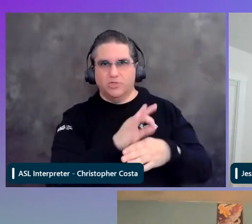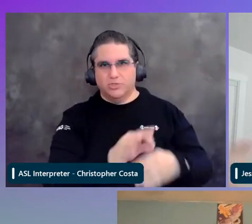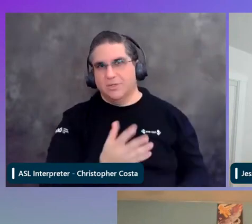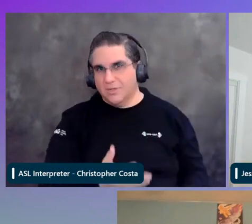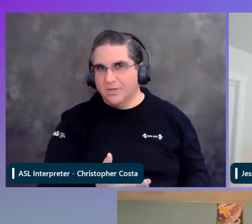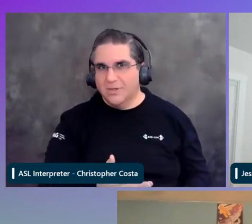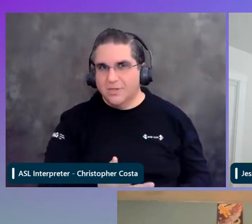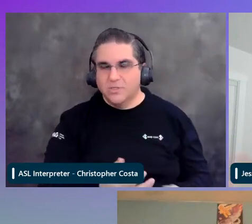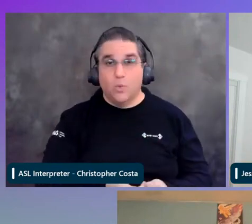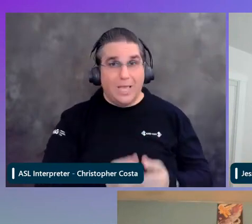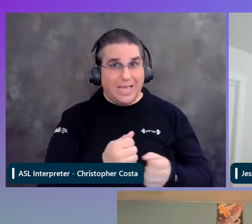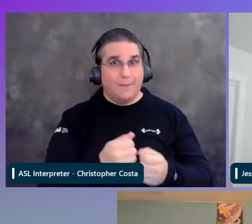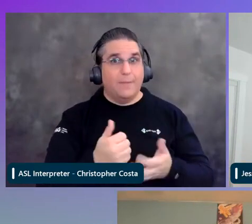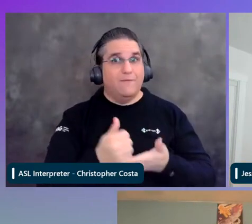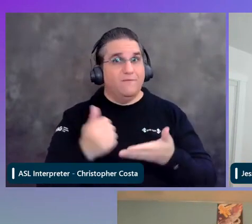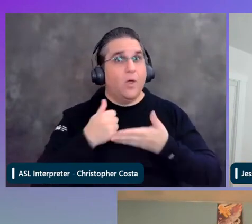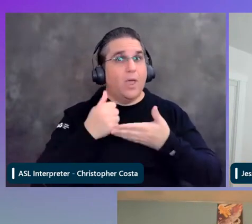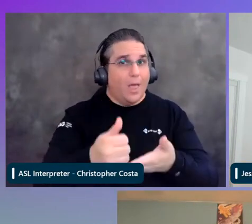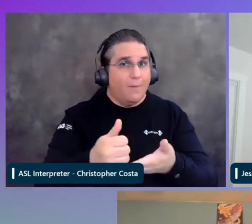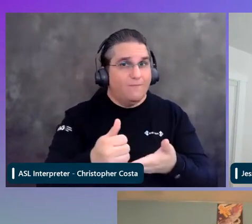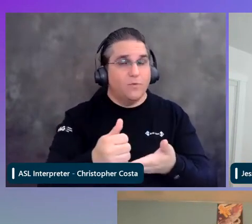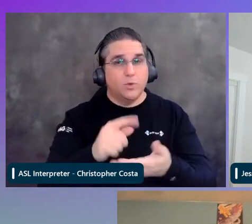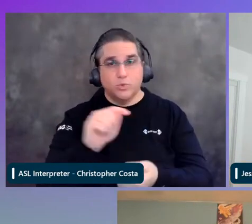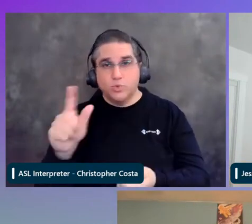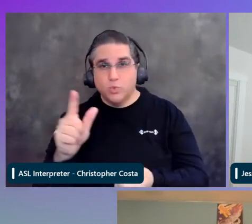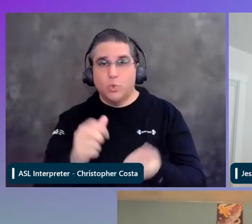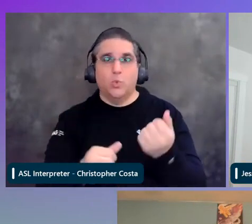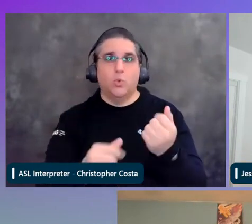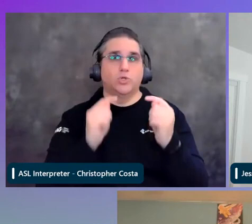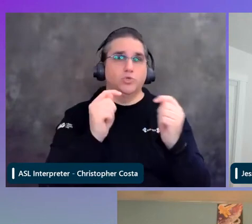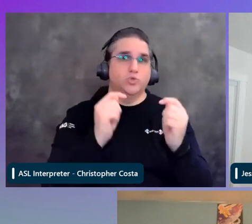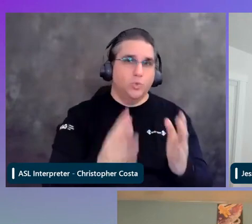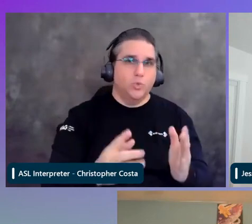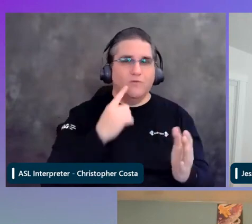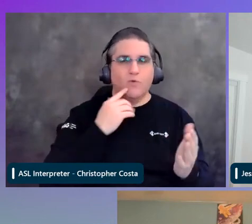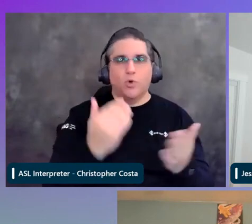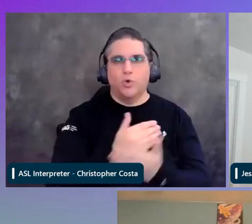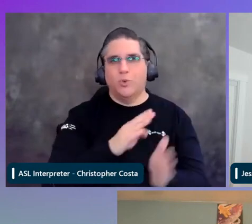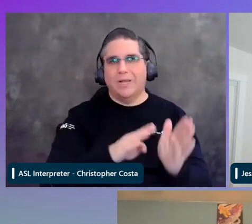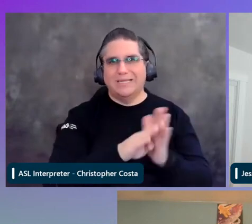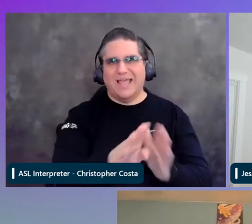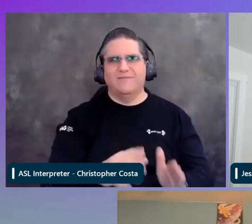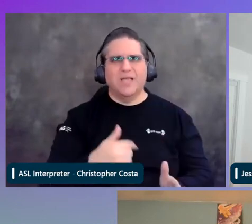or tutor for new devs. Sorry, I